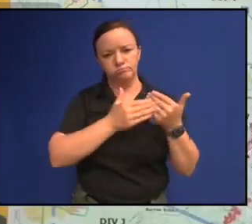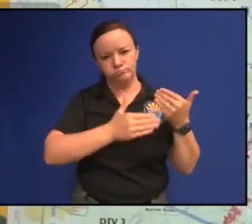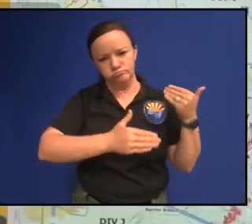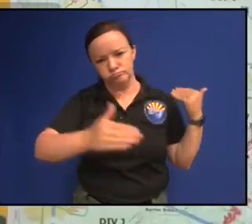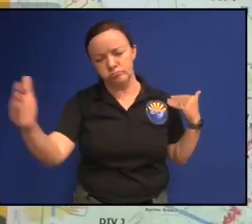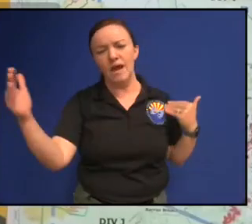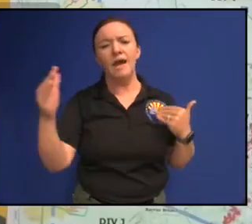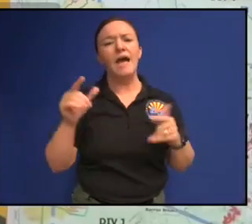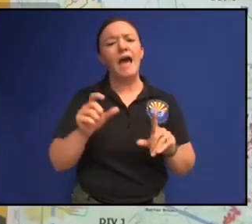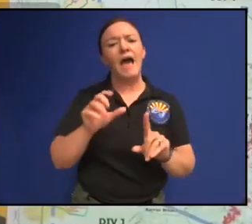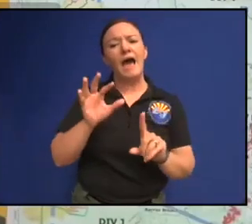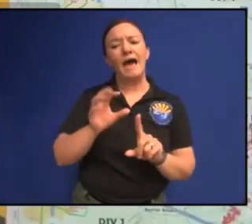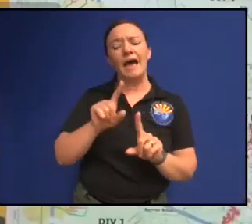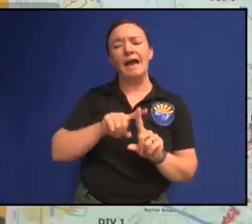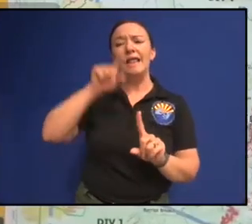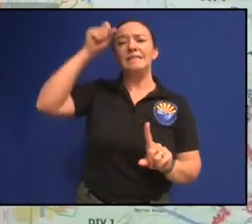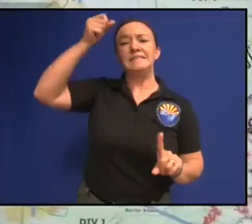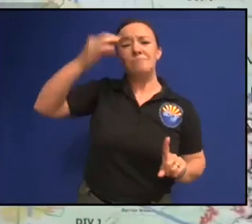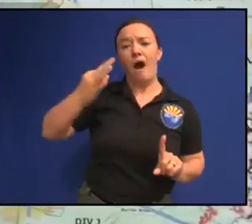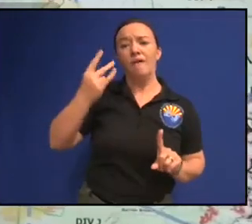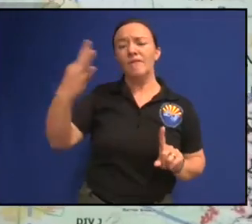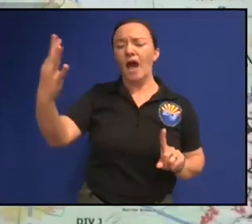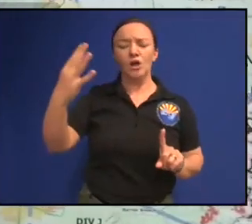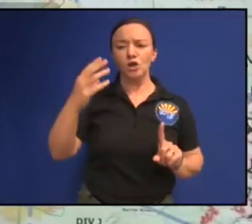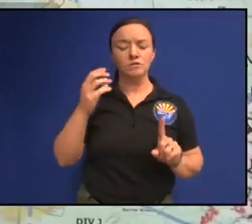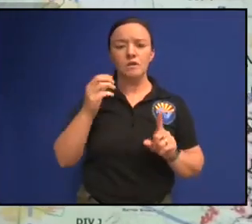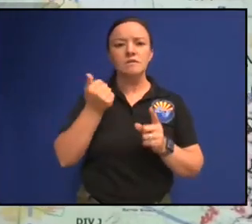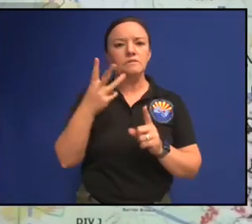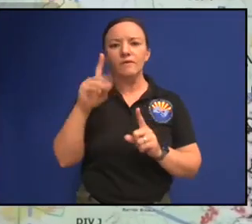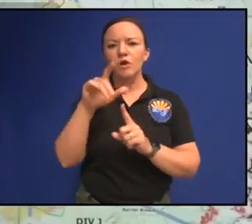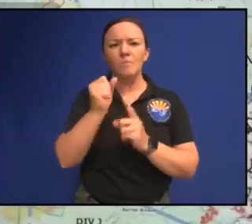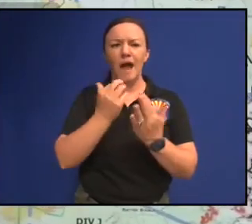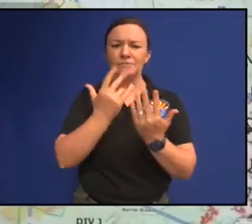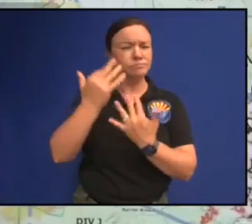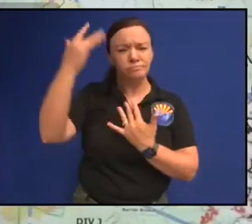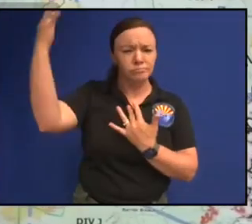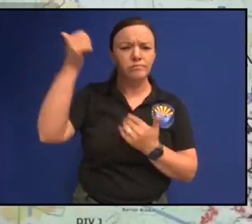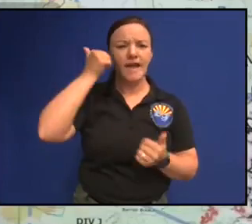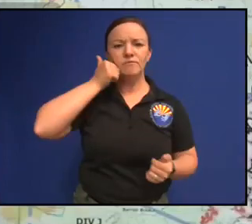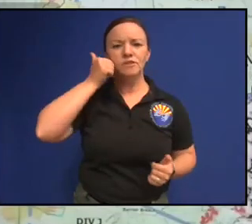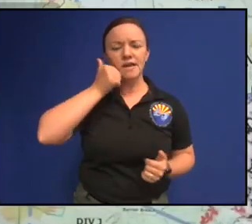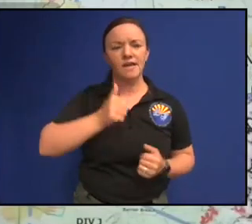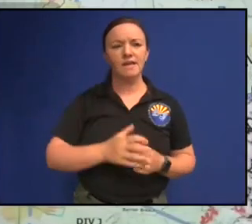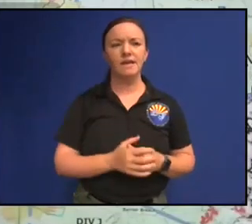SEVERAL MILES EVERYDAY. THE FIRE BREACHING OUR PRIMARY CONTAINMENT LINE, OUR